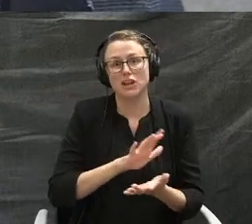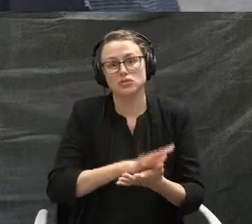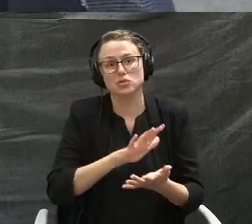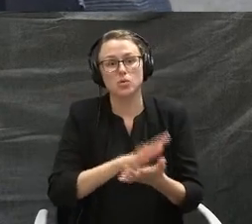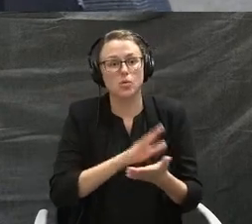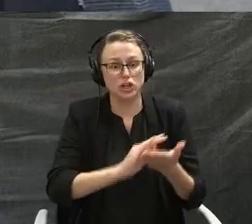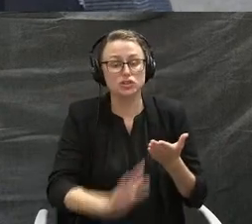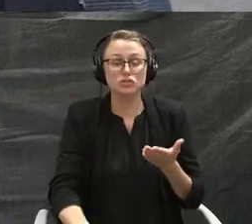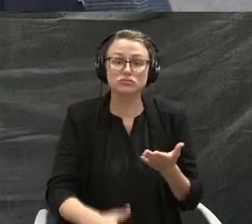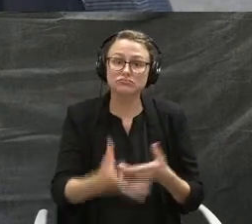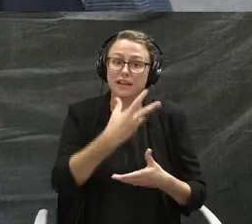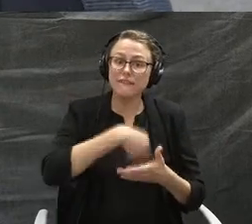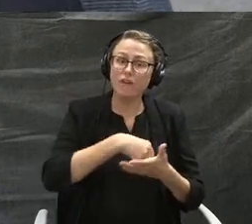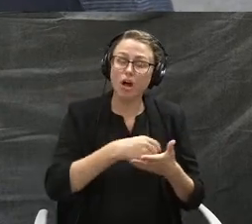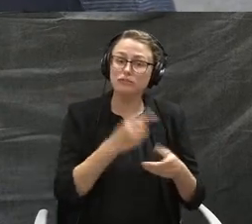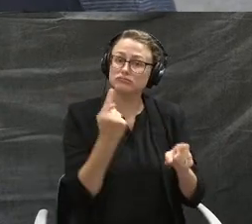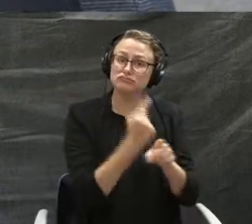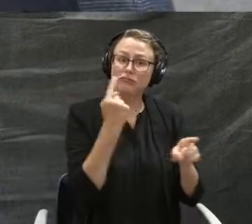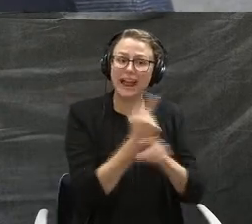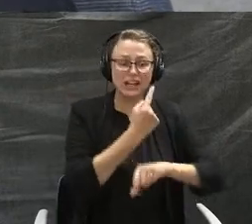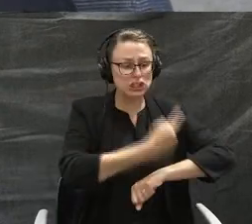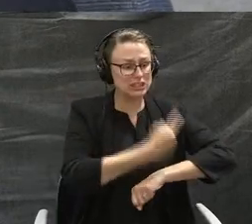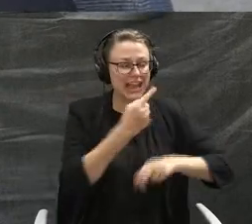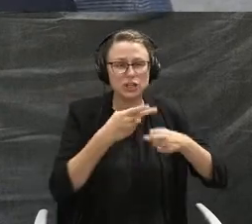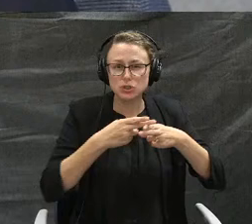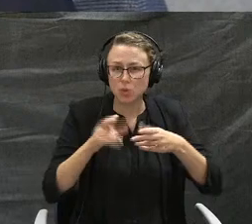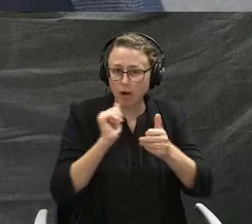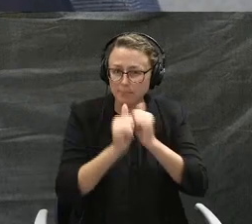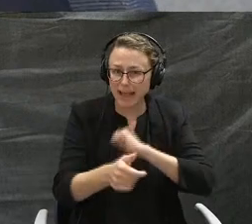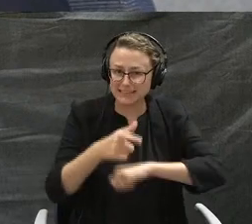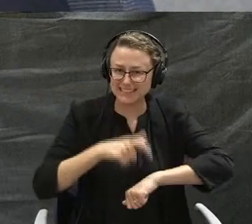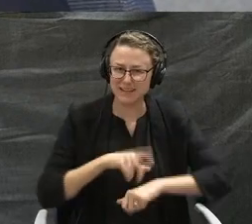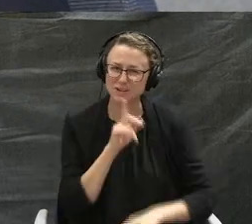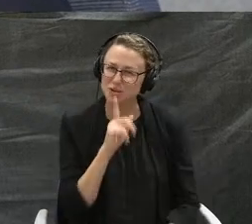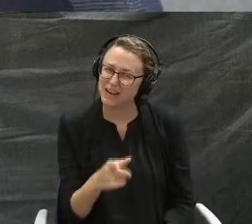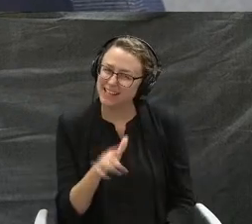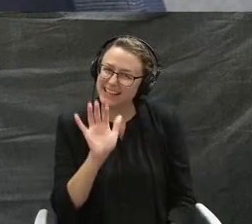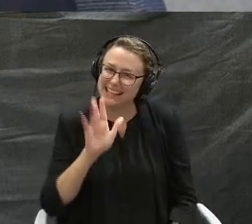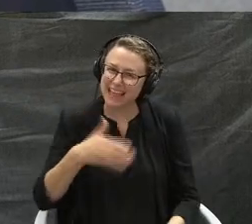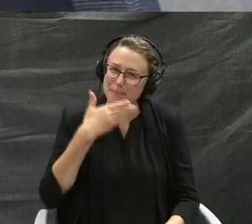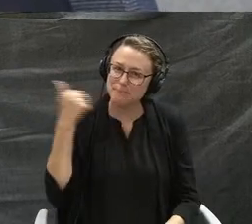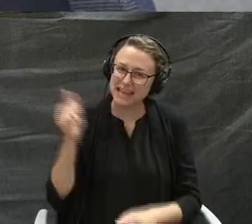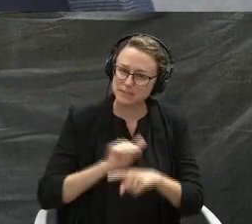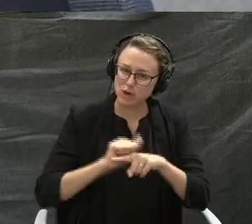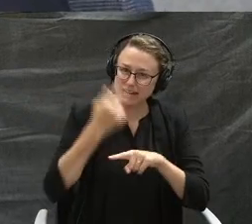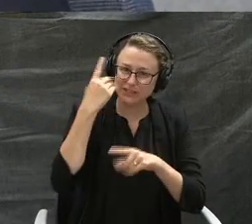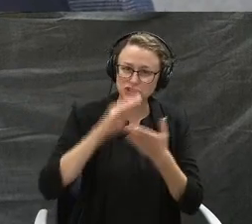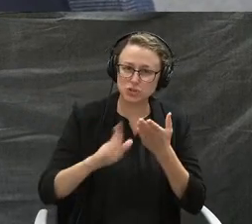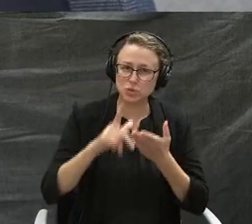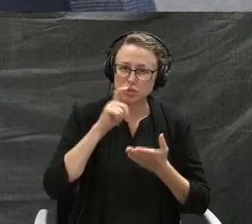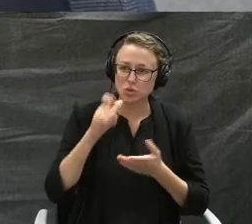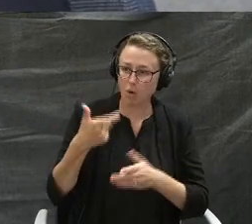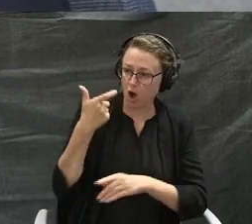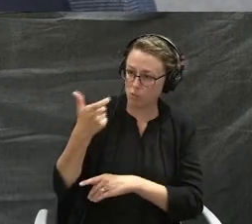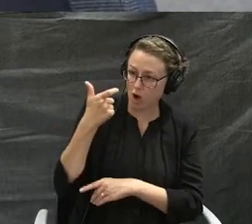passing time. Does this reflect best practices for students? Streaming at home? Is there a better way to structure time so